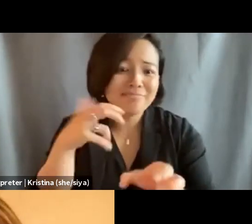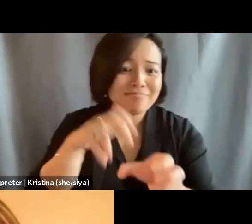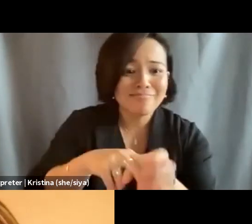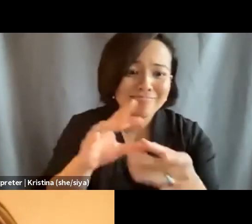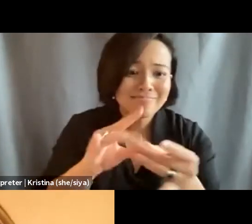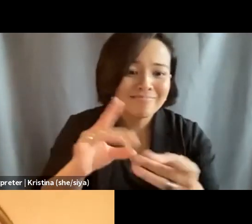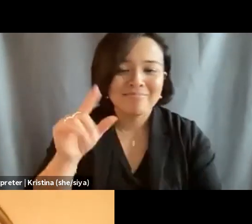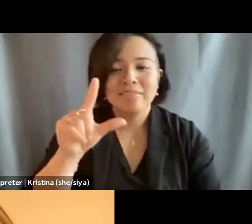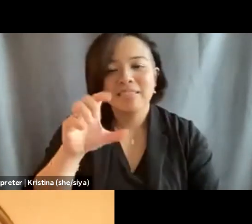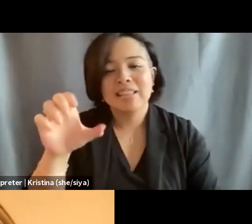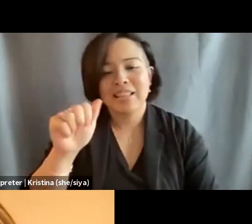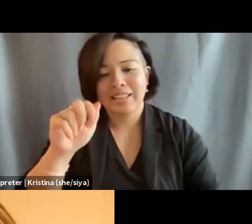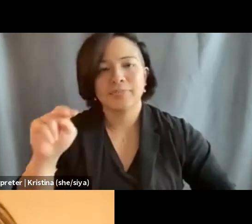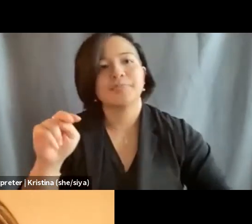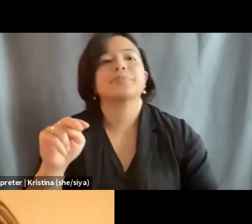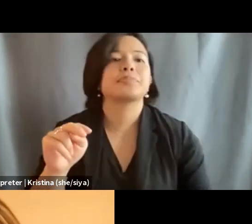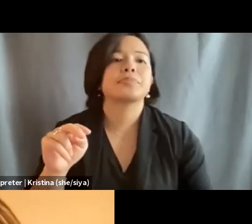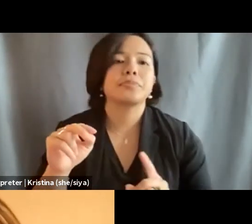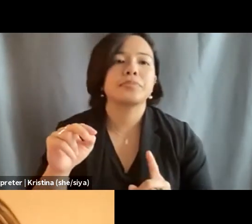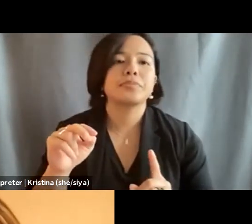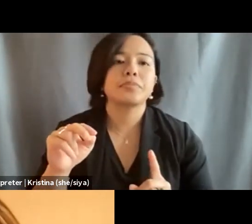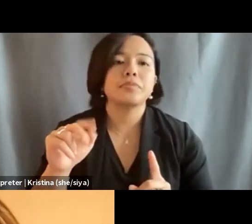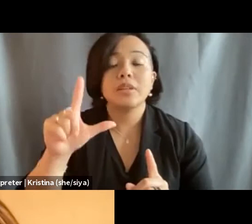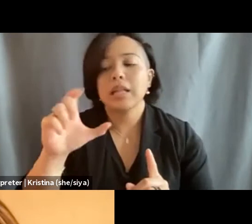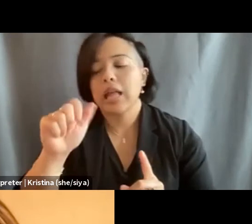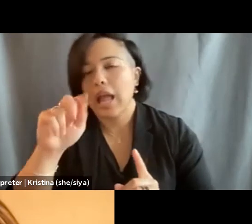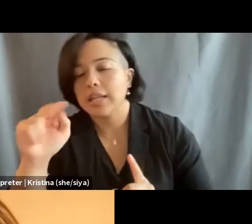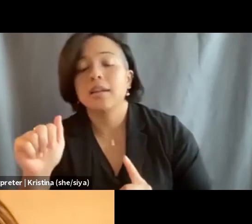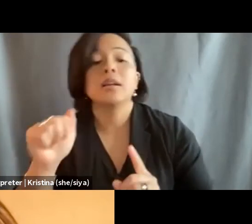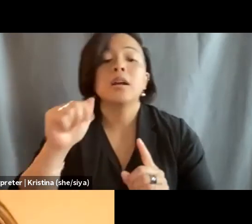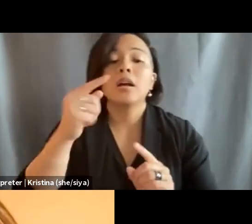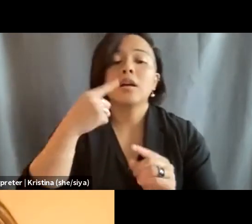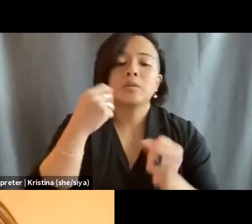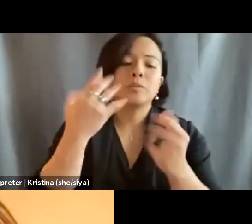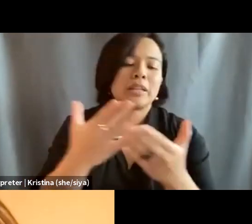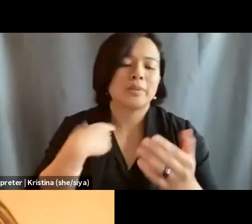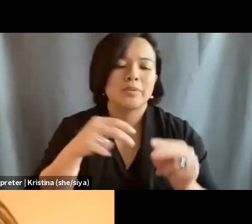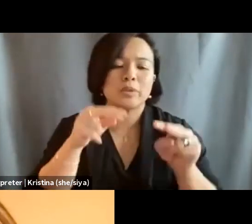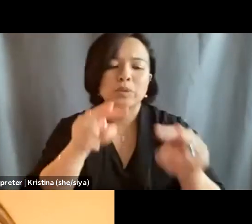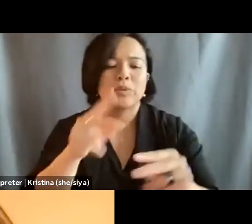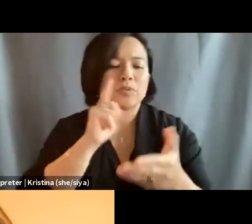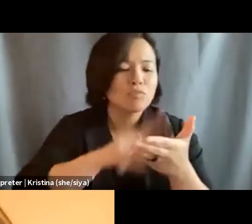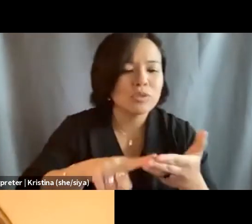I think there's so many things that it takes and looking at research and evidence-based approaches is really important,